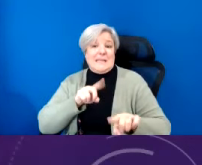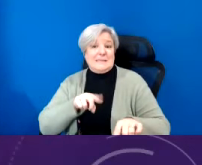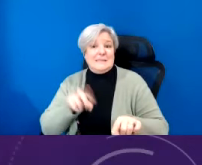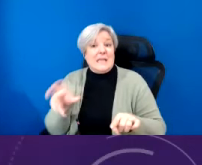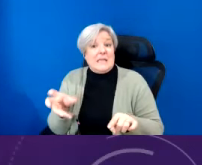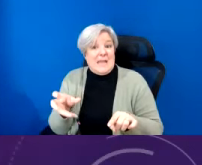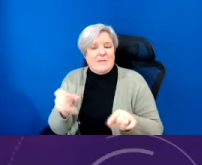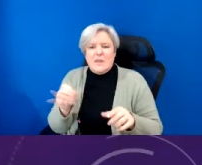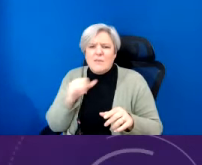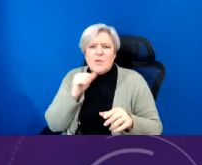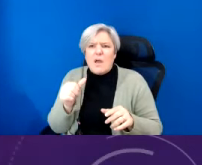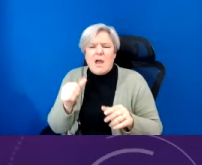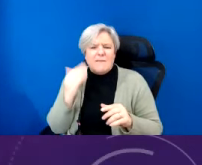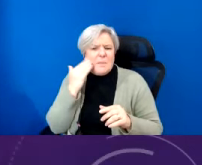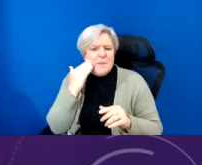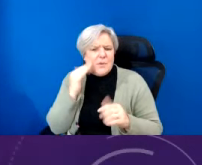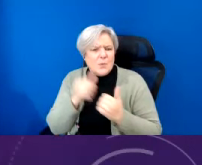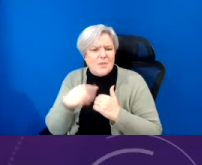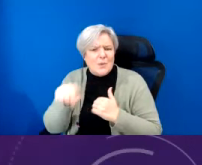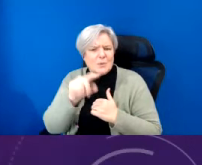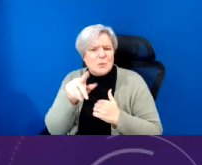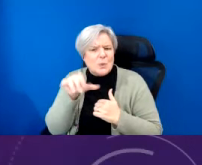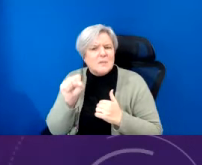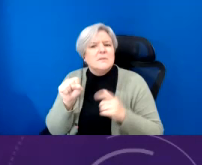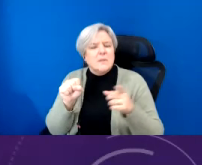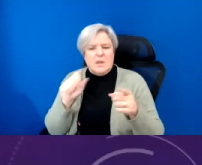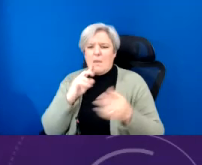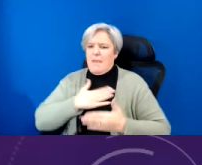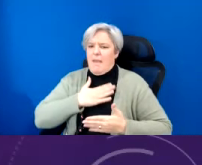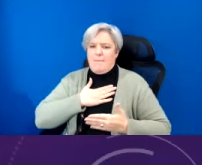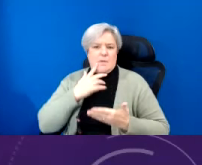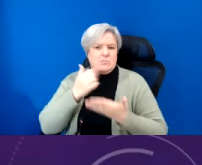If you're not familiar with those tools, we're more than happy to assist.